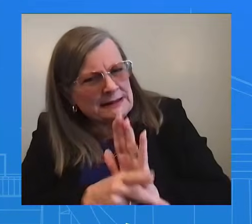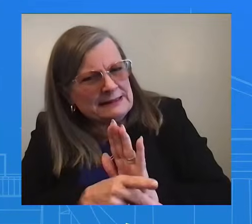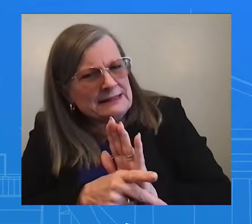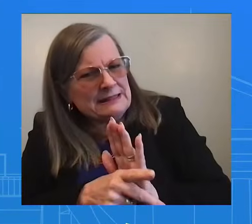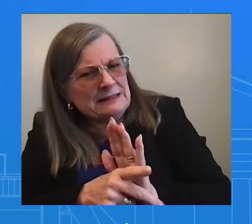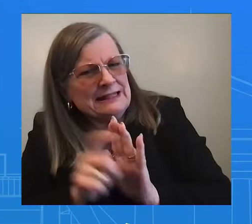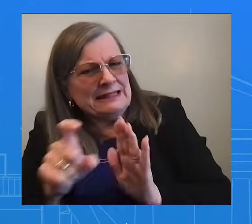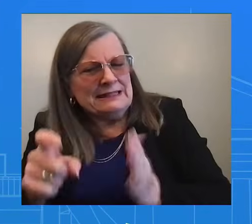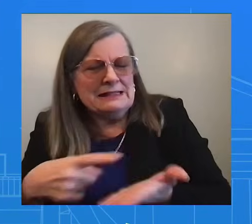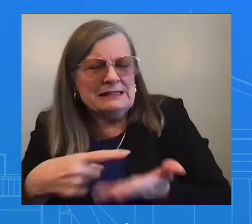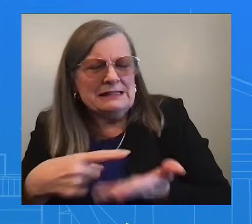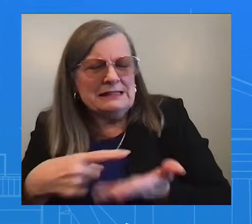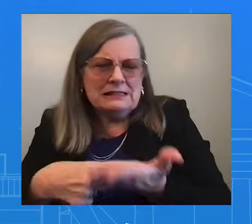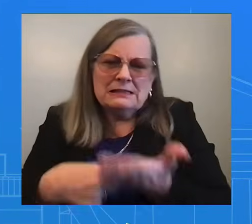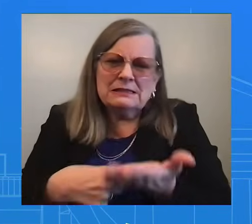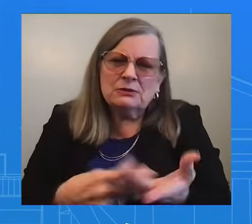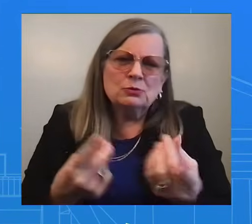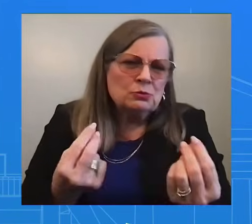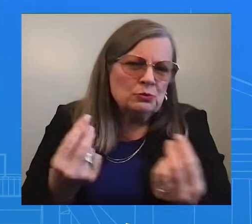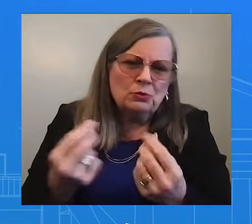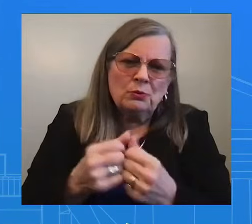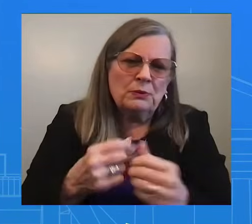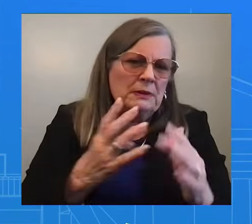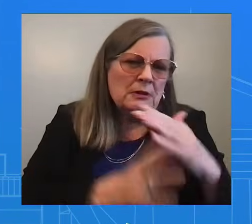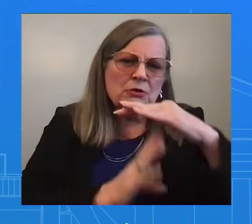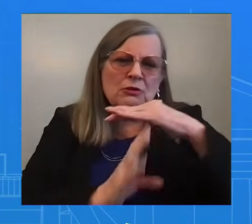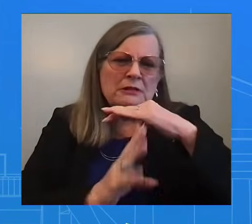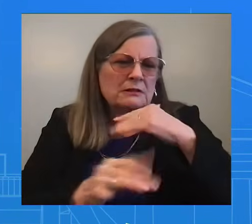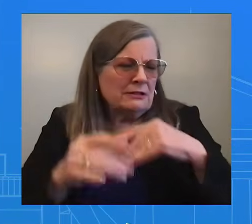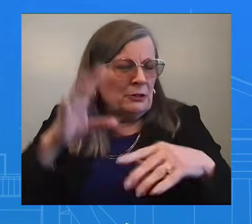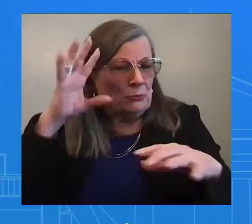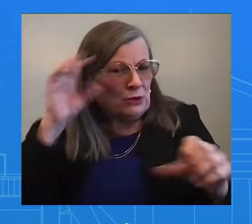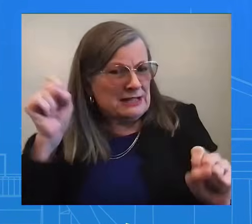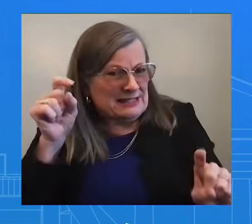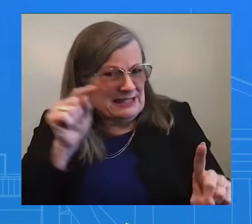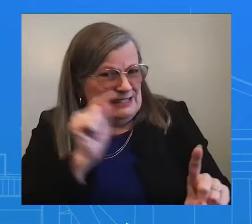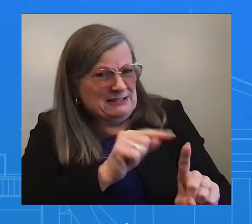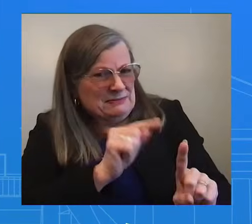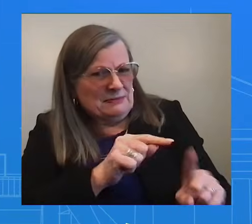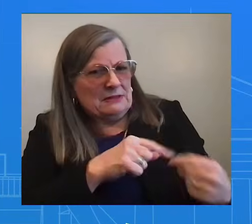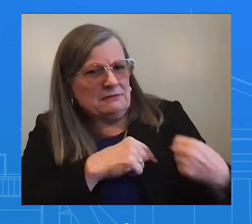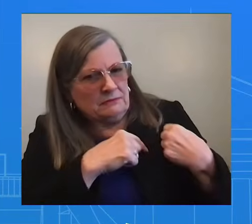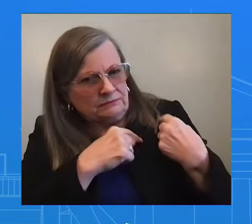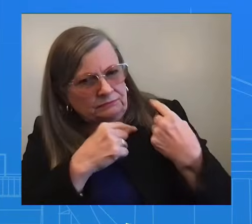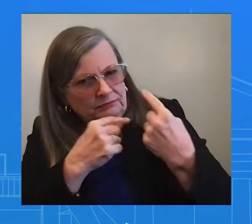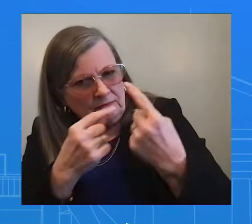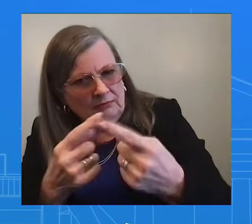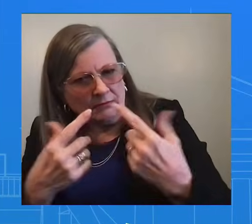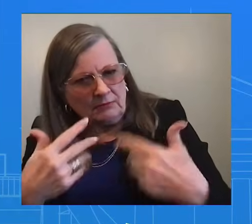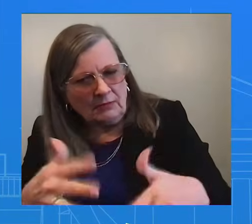that has had these types of negotiation or been part of these types of -- his team certainly have been part of these types of negotiation --